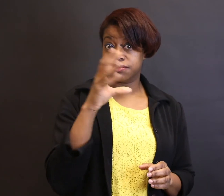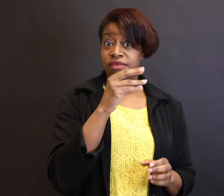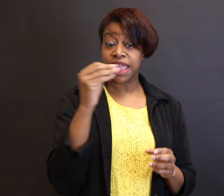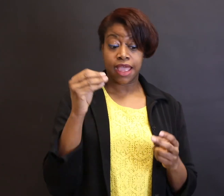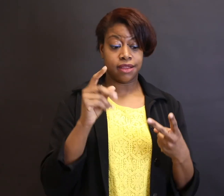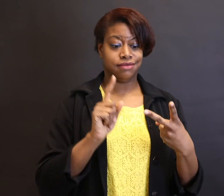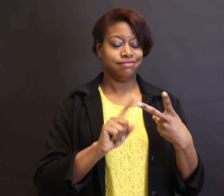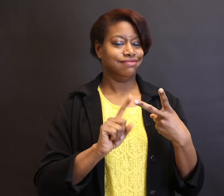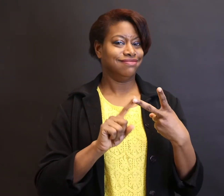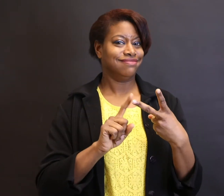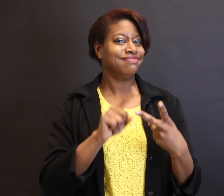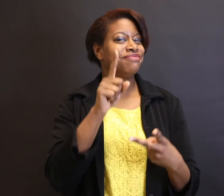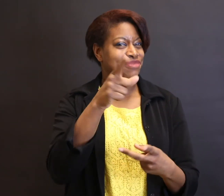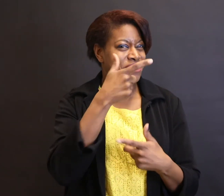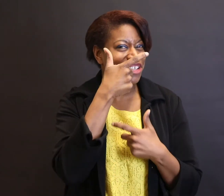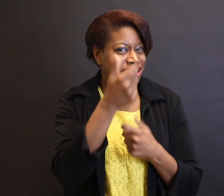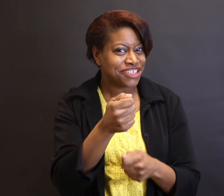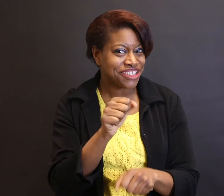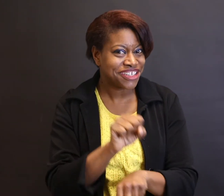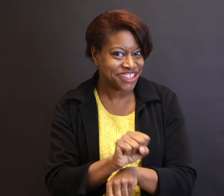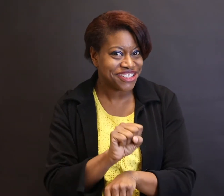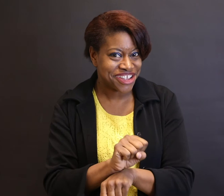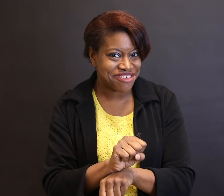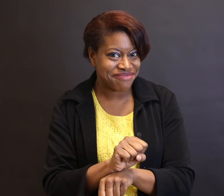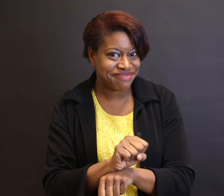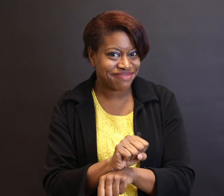and you are interested in the position.